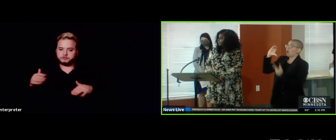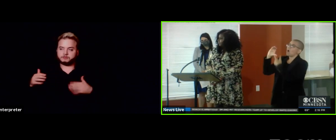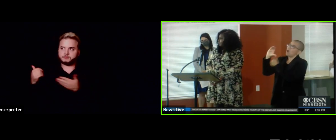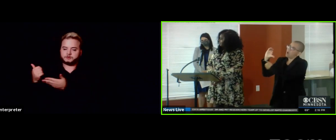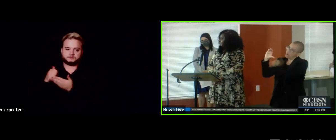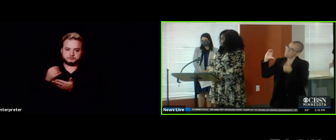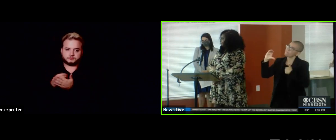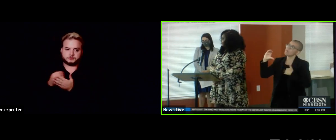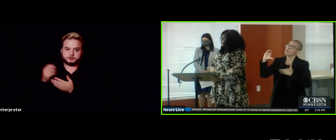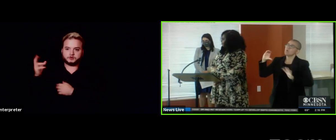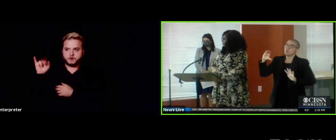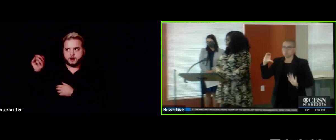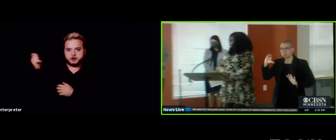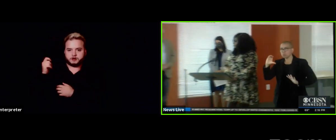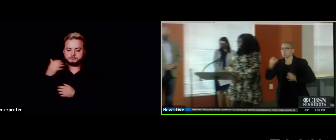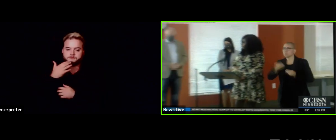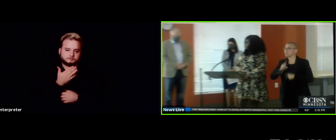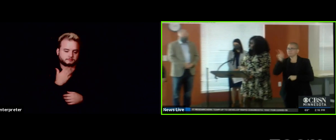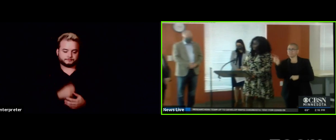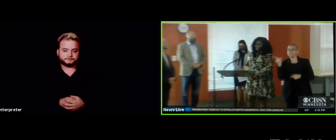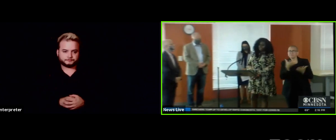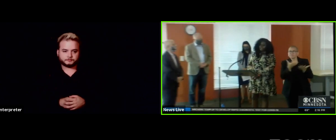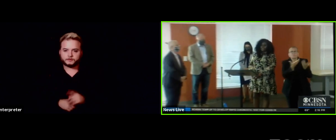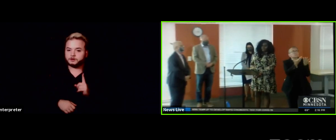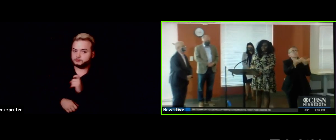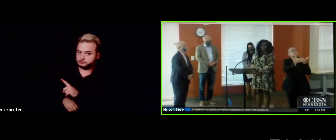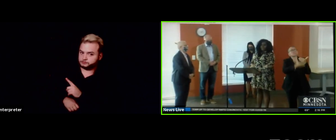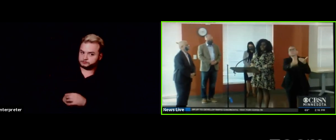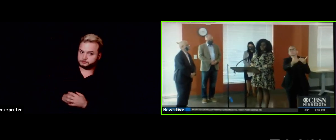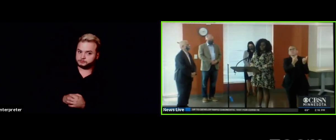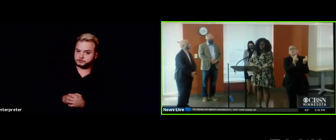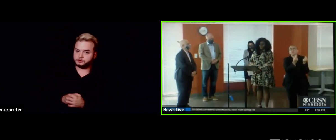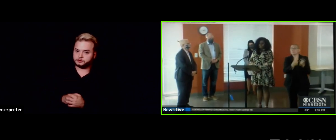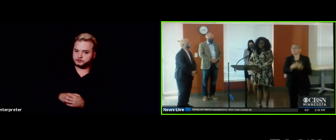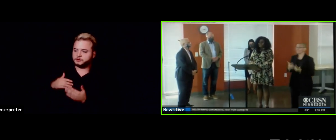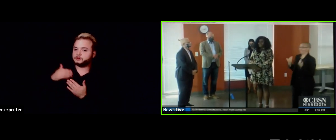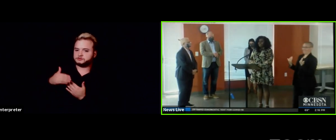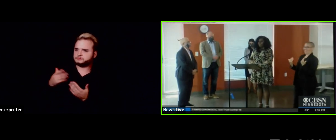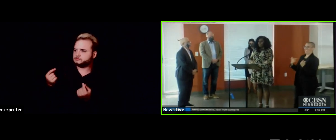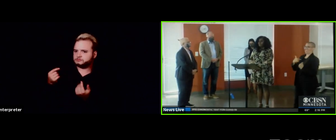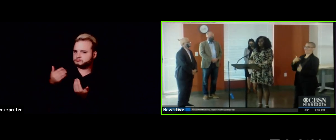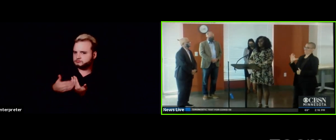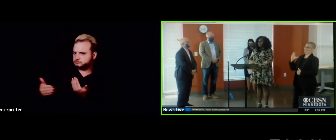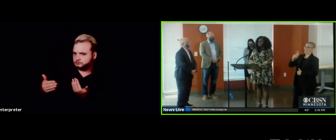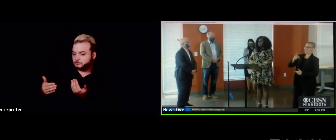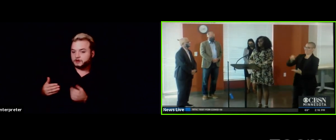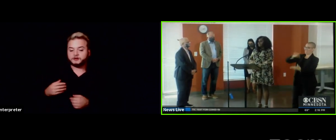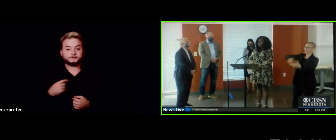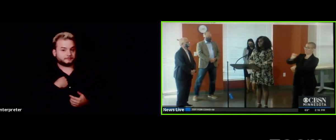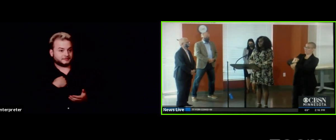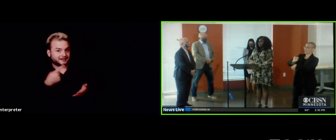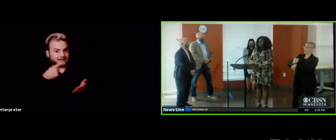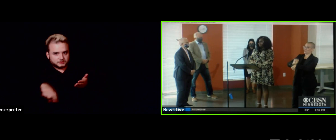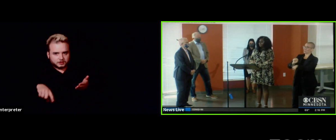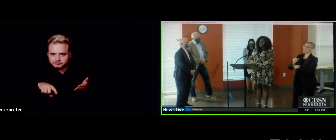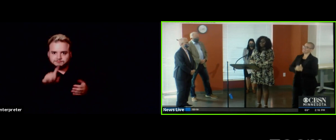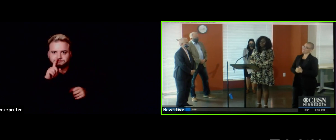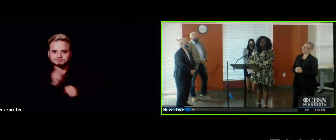so actually I go back to work next week which is really nice but I'm still we're not operating